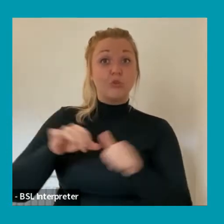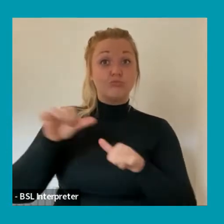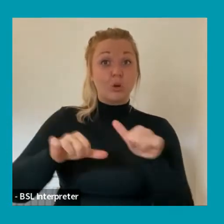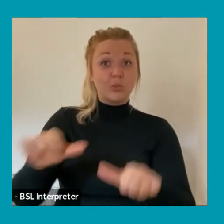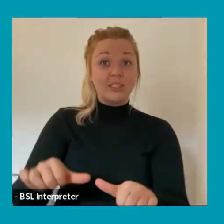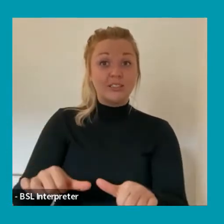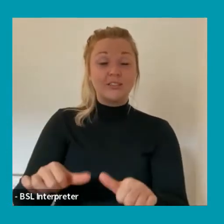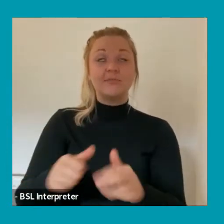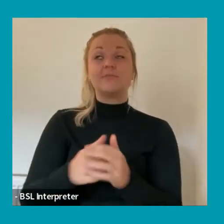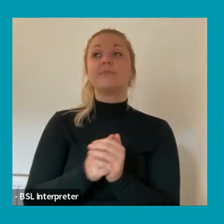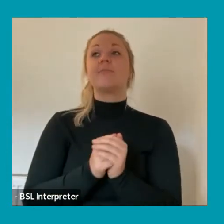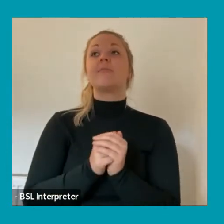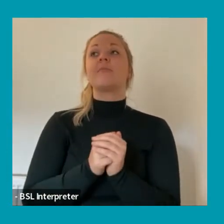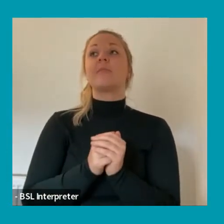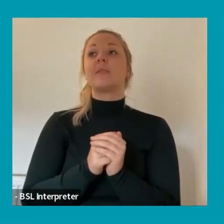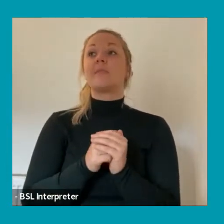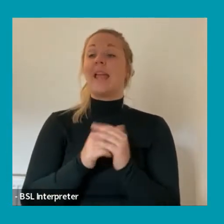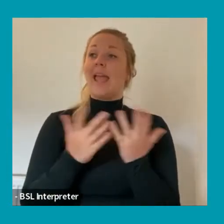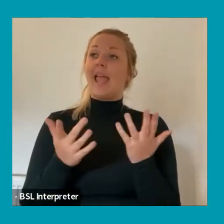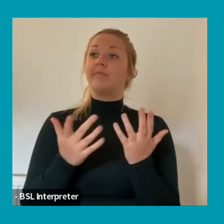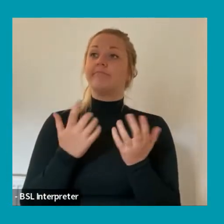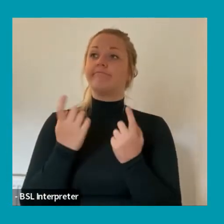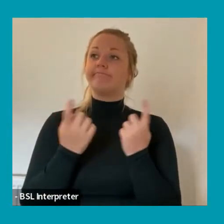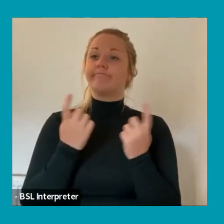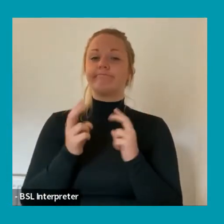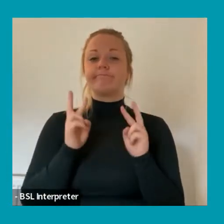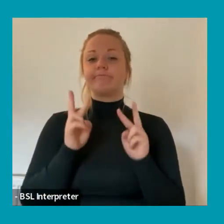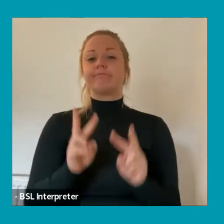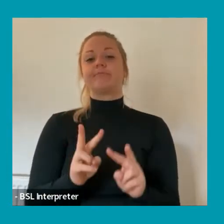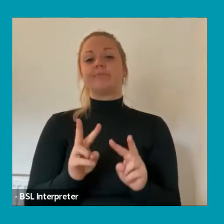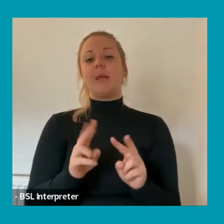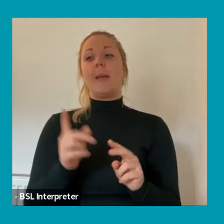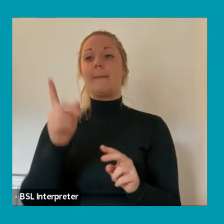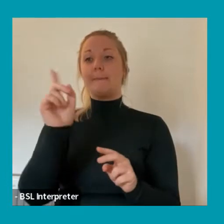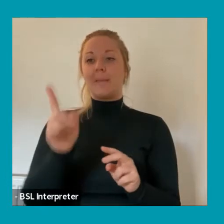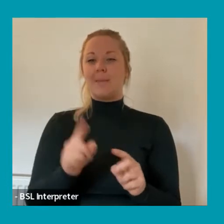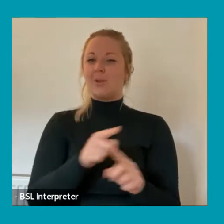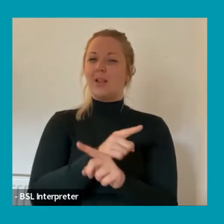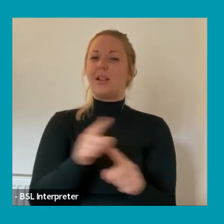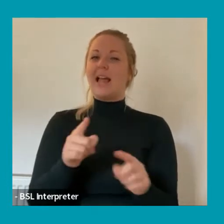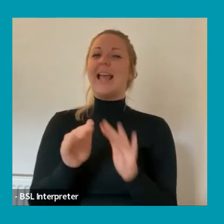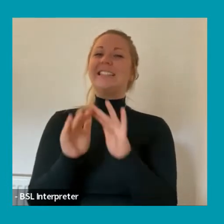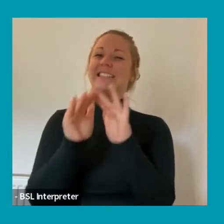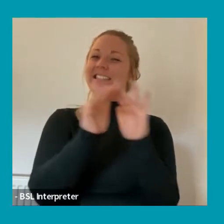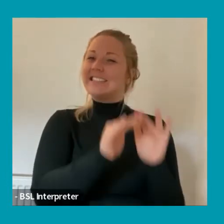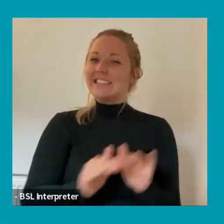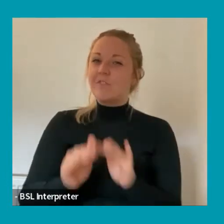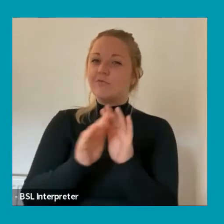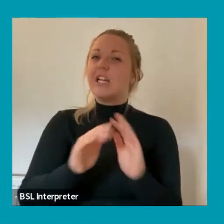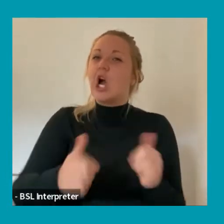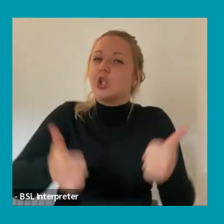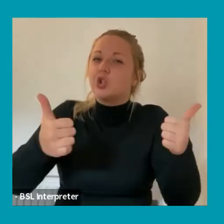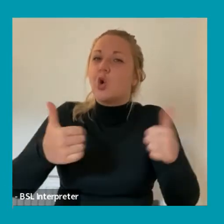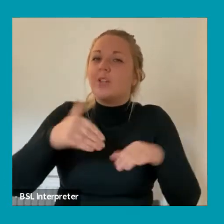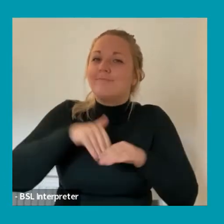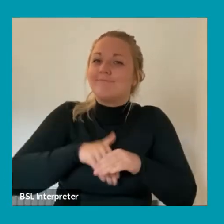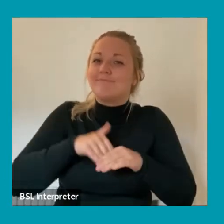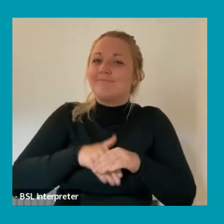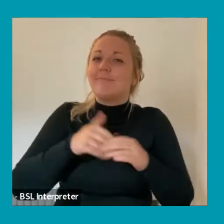If you come from the perspective of people generally have goodwill, it wasn't in the old process that line